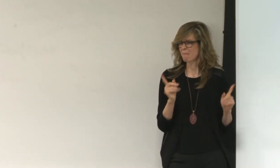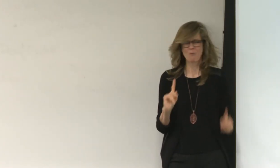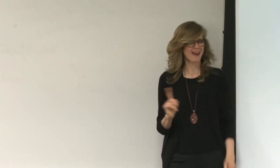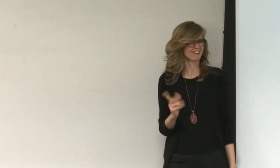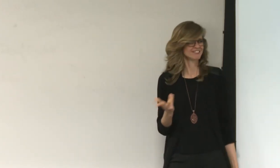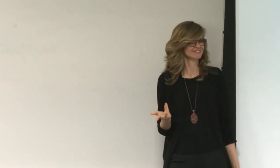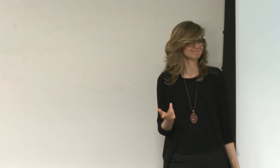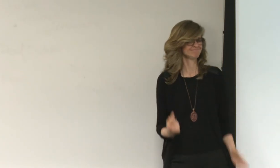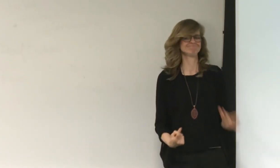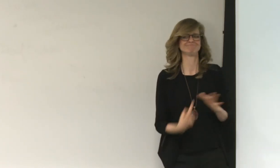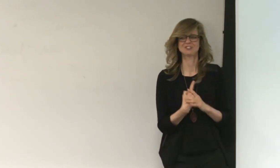I'M NOT SURE WHERE THAT CAME FROM.